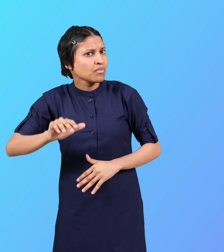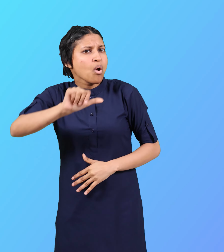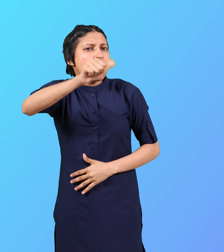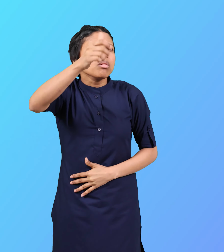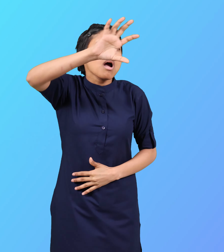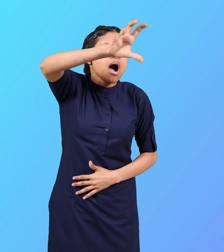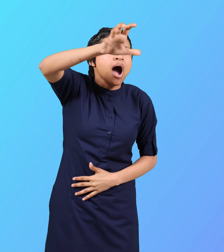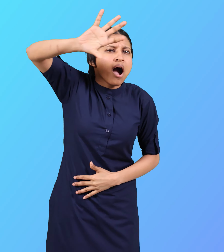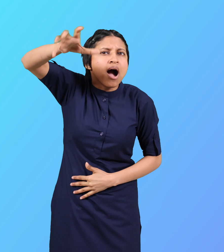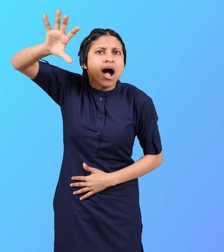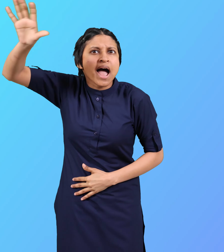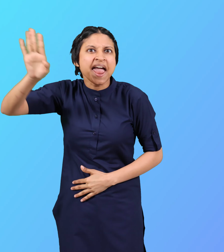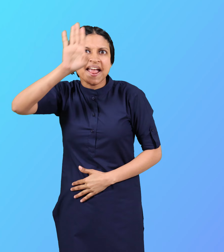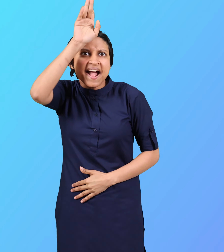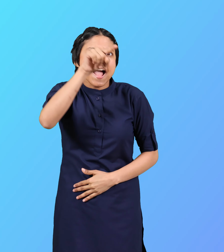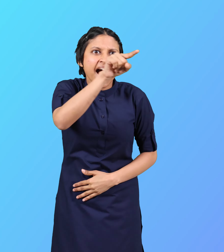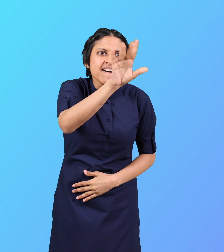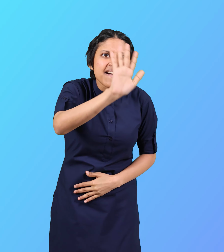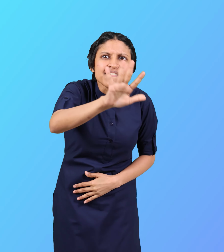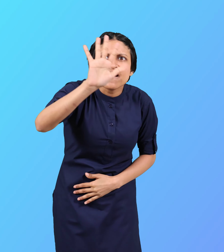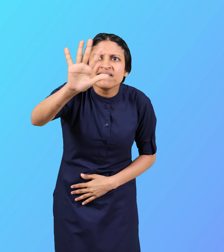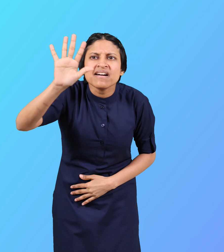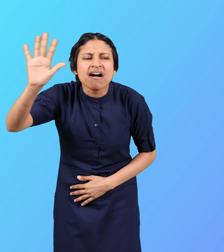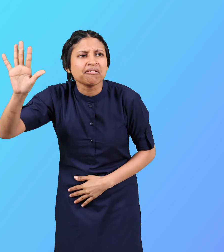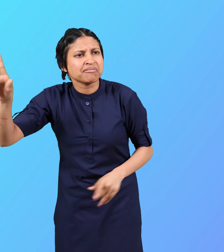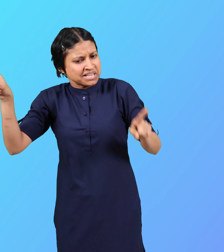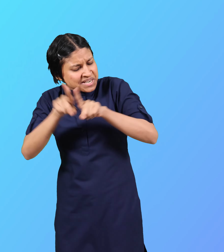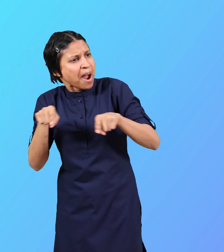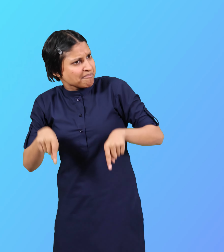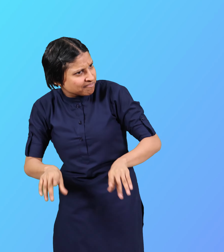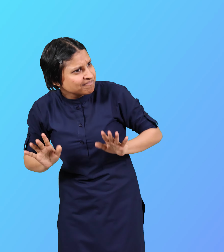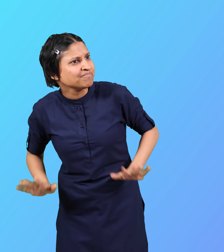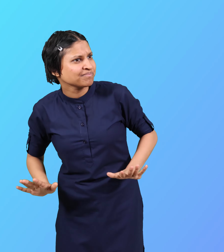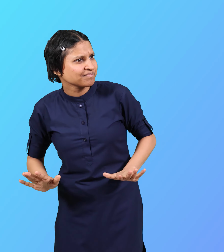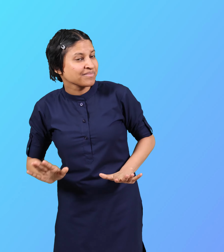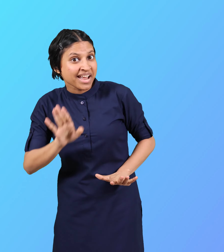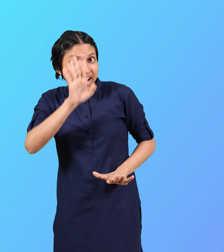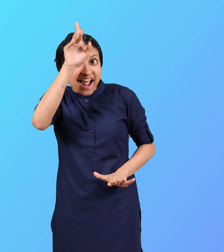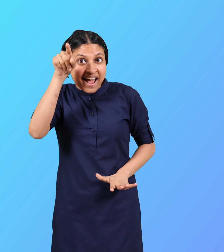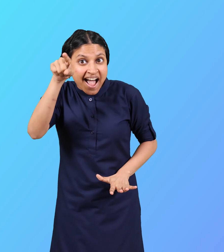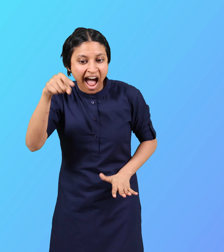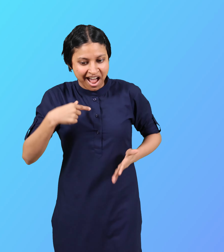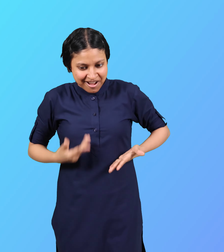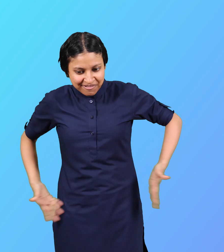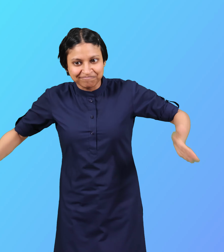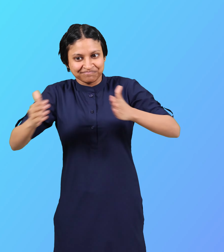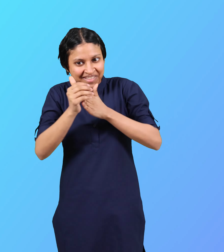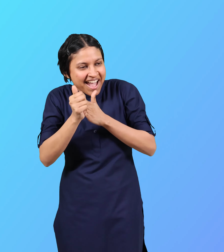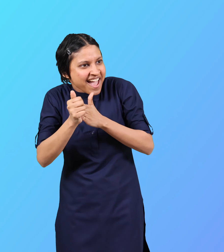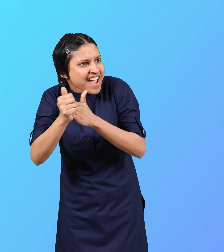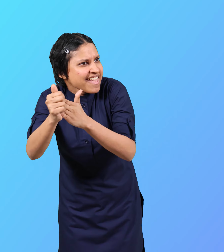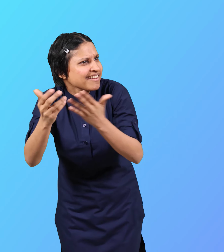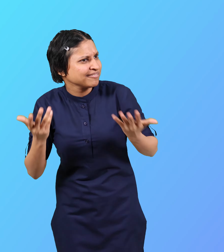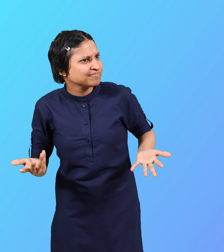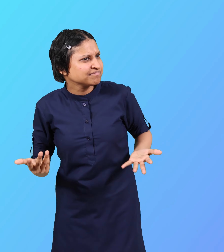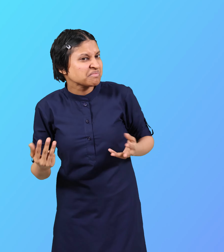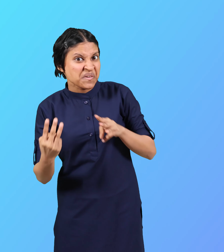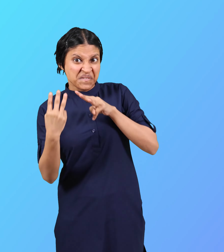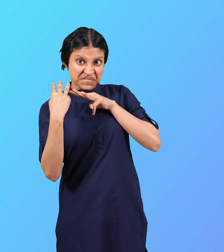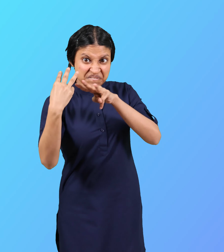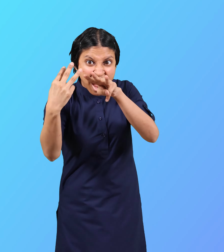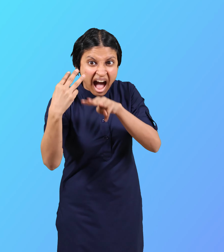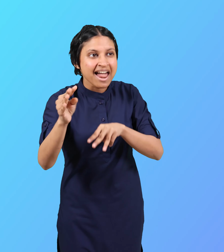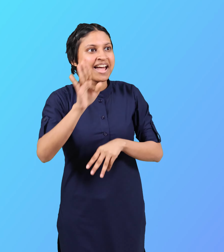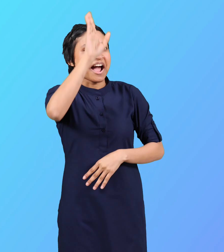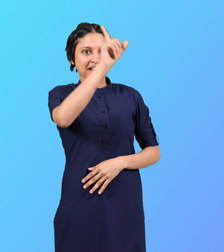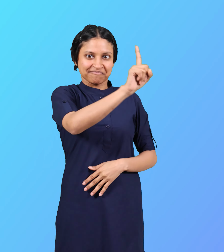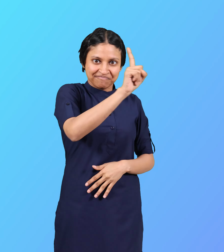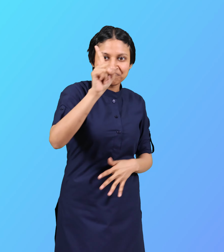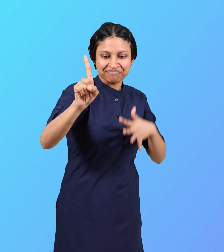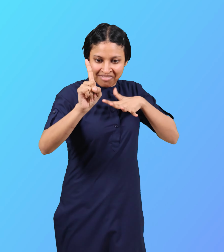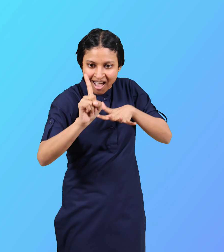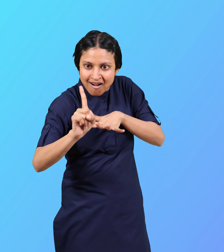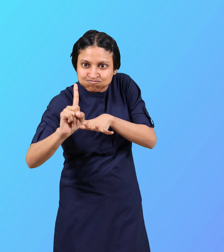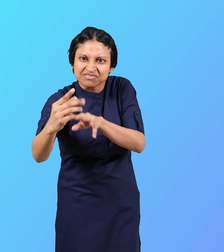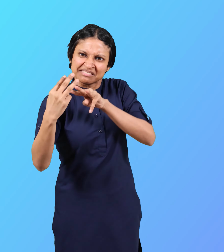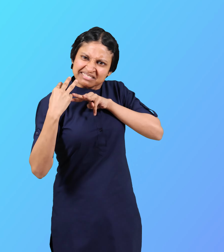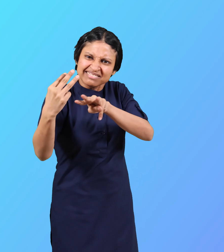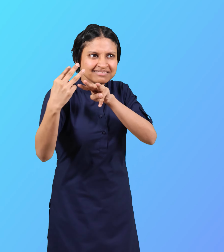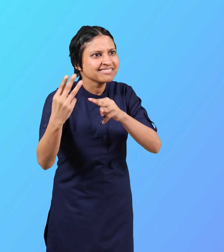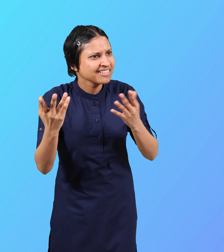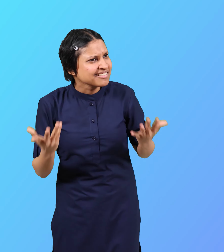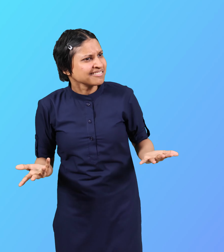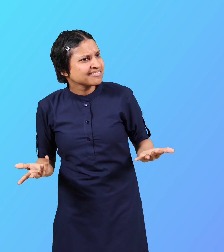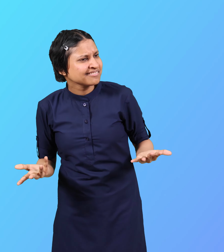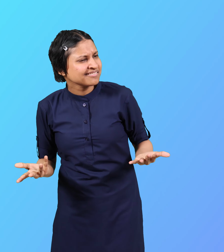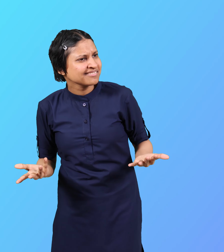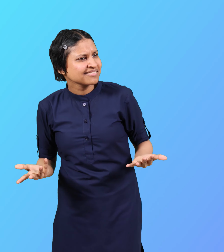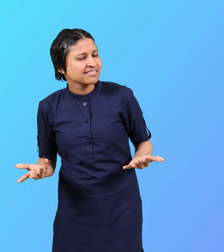Then we will be the same as all the other nations. Our king will lead us. He will go before us and fight our battles.”